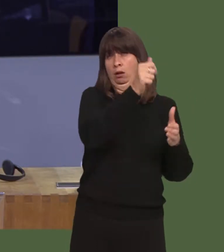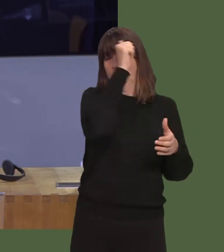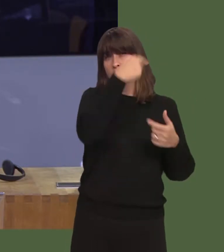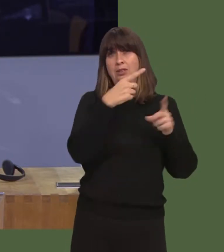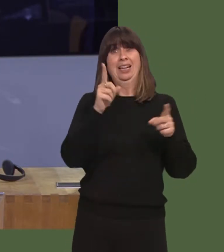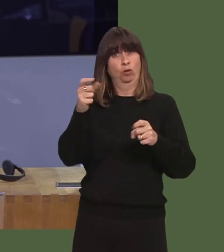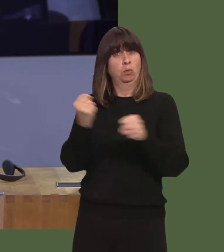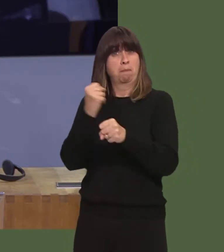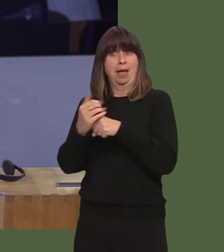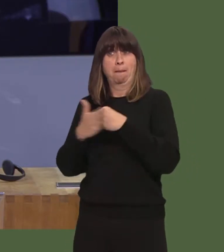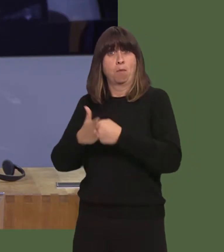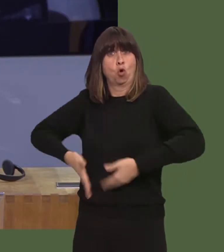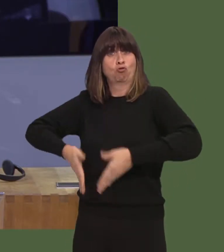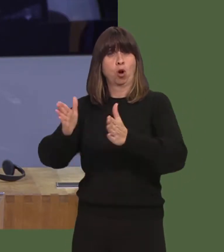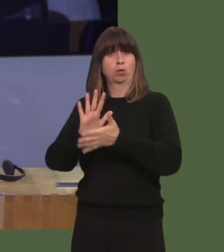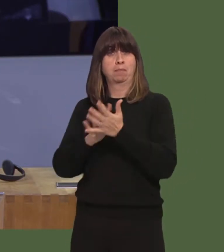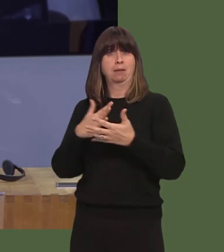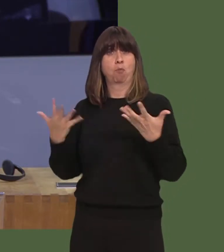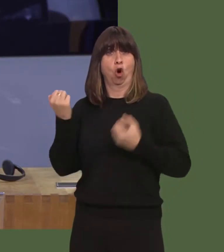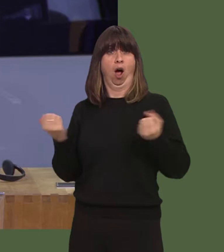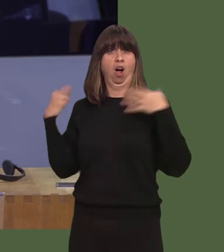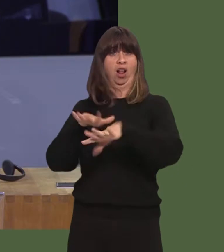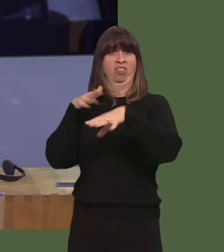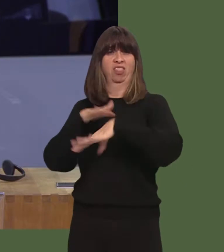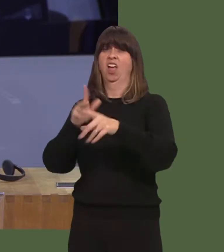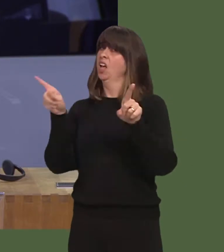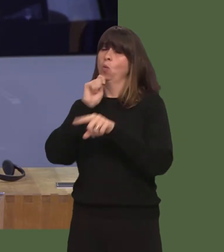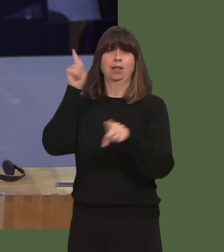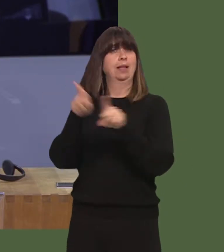more roads that we build, the more cars use them, and we will ultimately end up back in